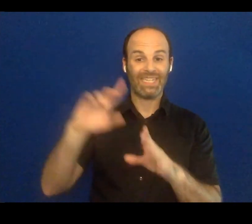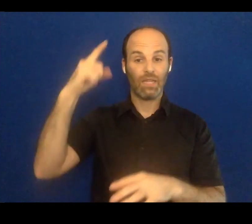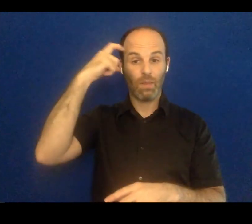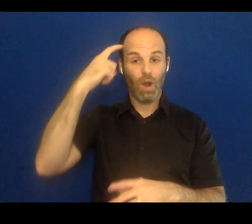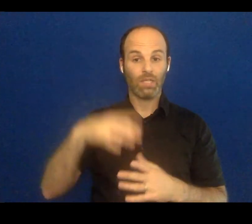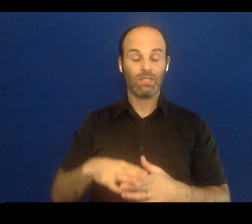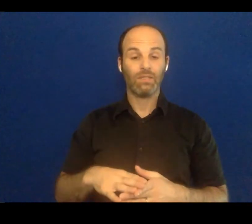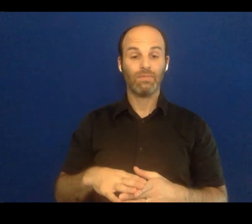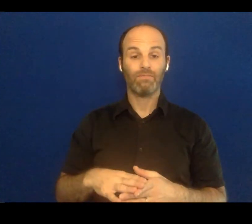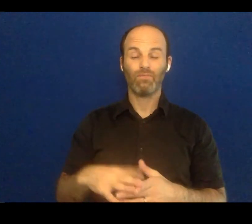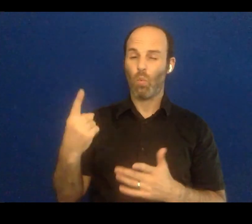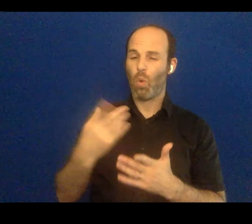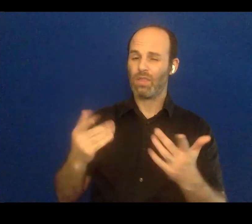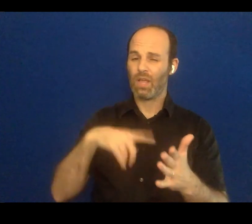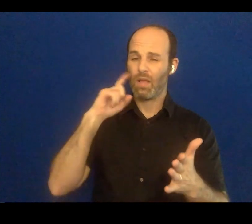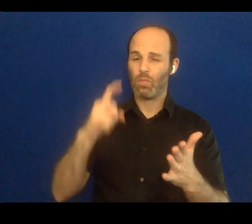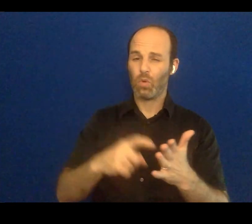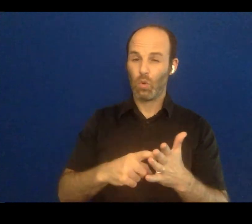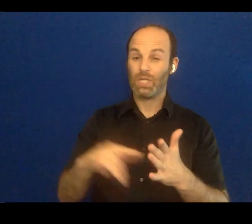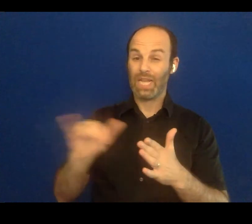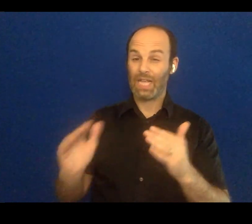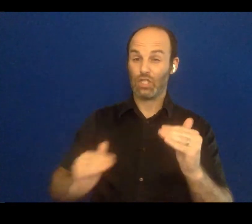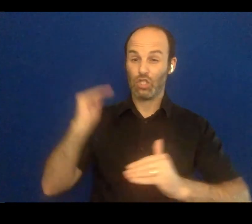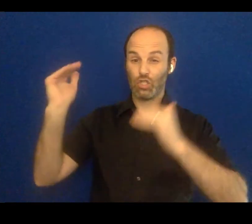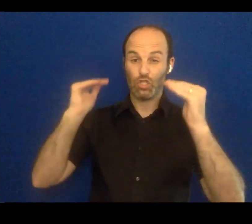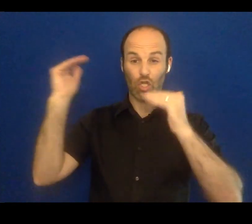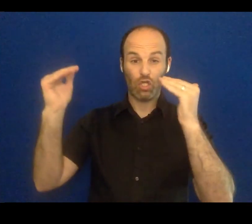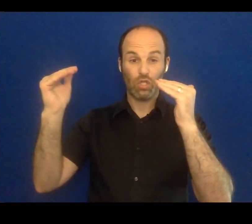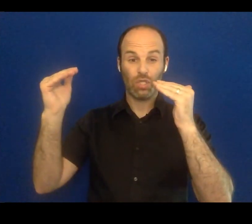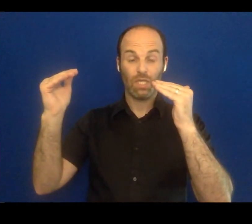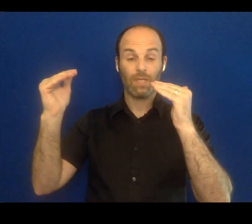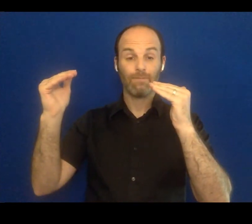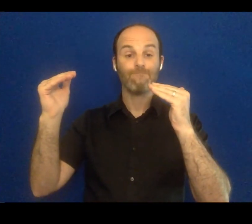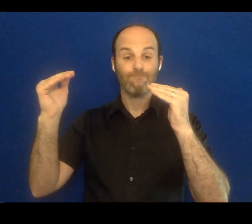IN THE BRONX. WHAT I AM NOTICING ESPECIALLY AS